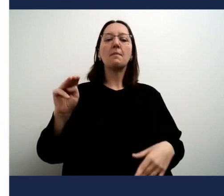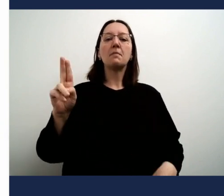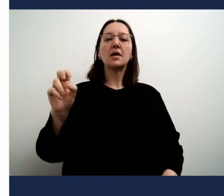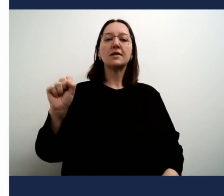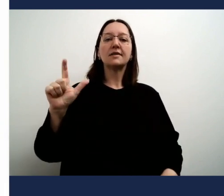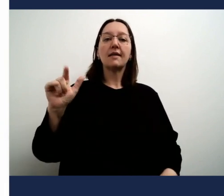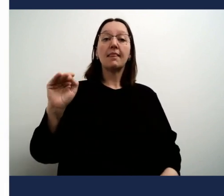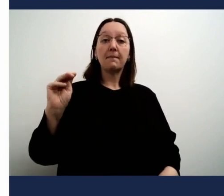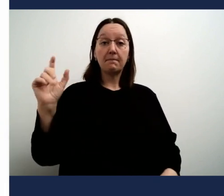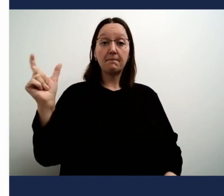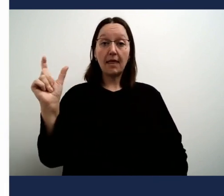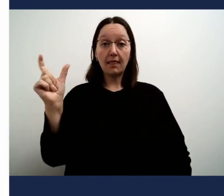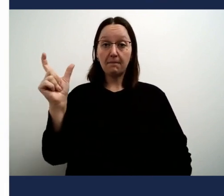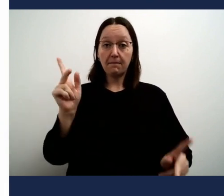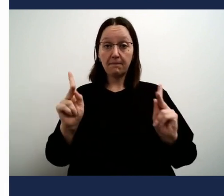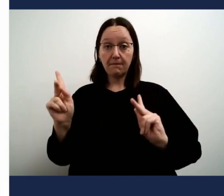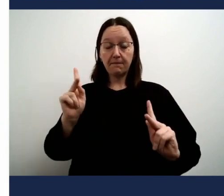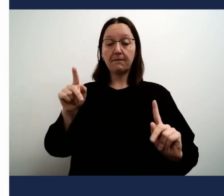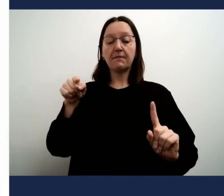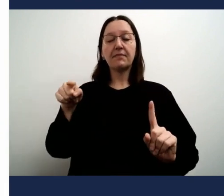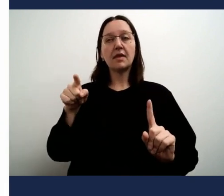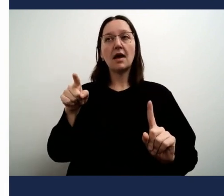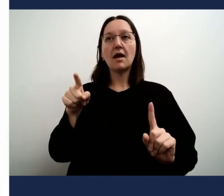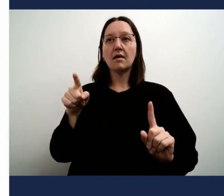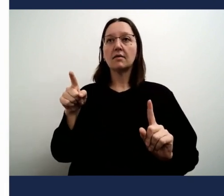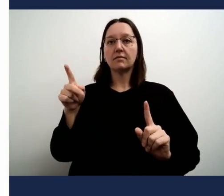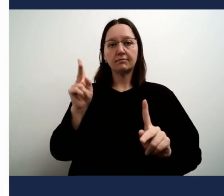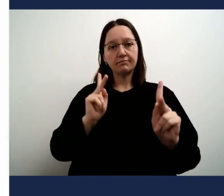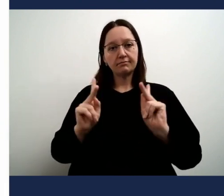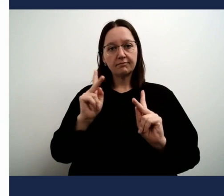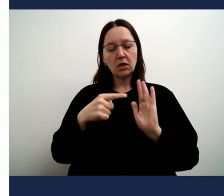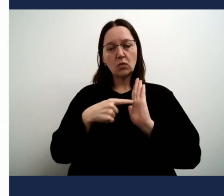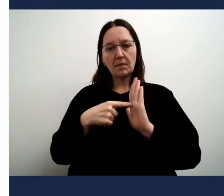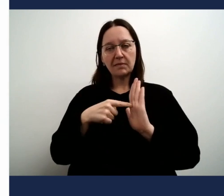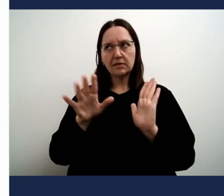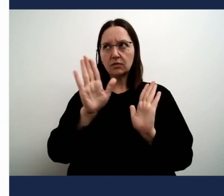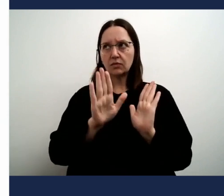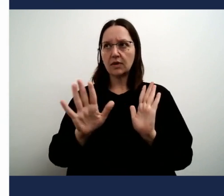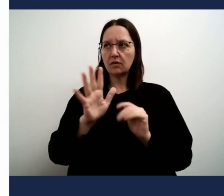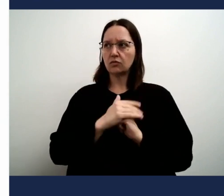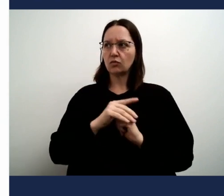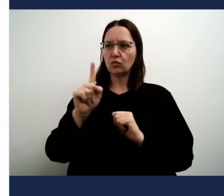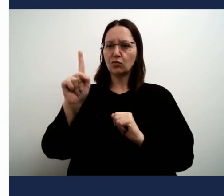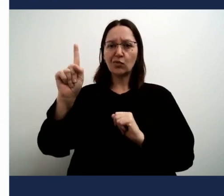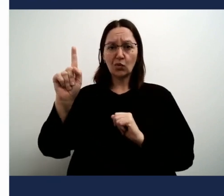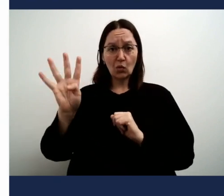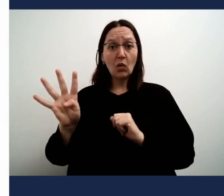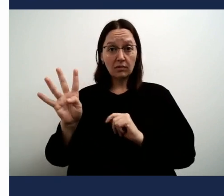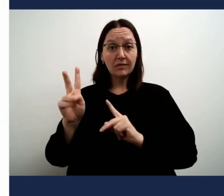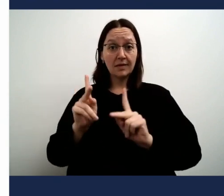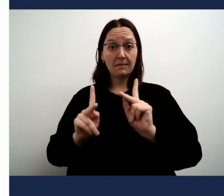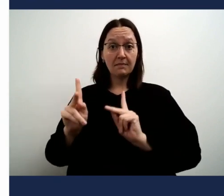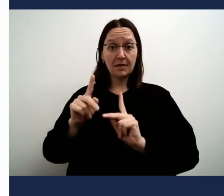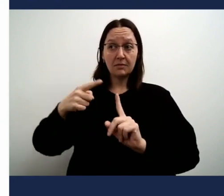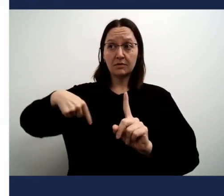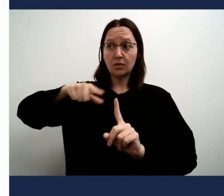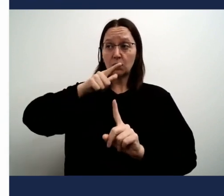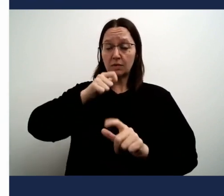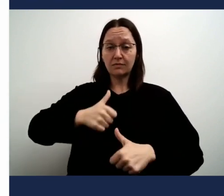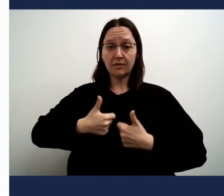Islamic networks group and currently Executive Director. She is the author of training handbooks on outreach for